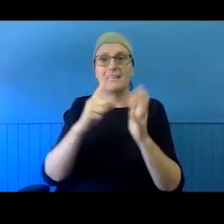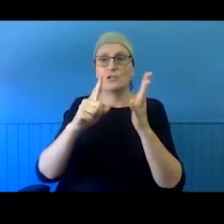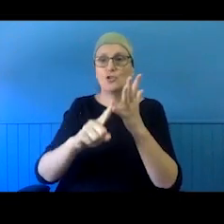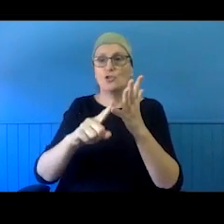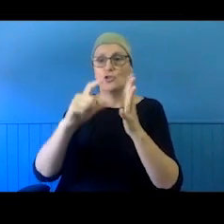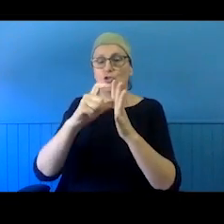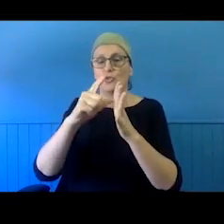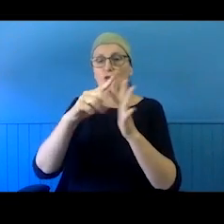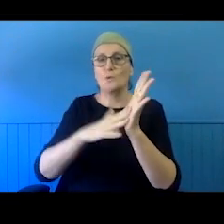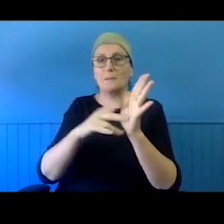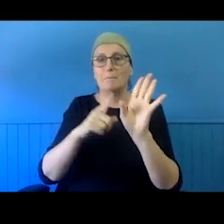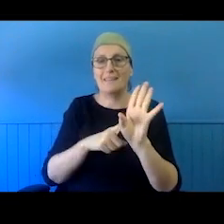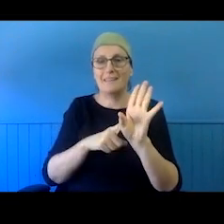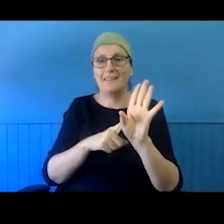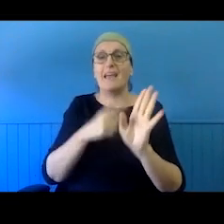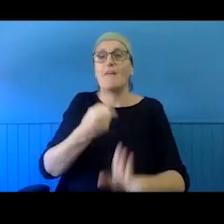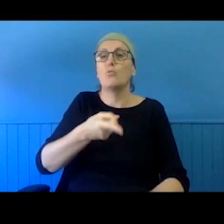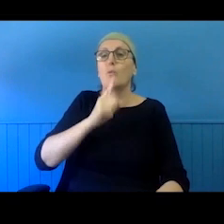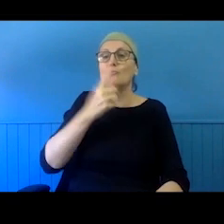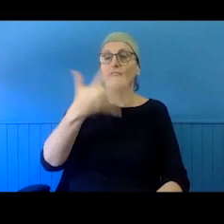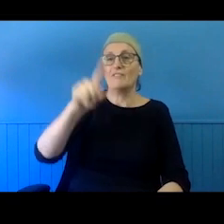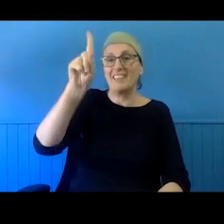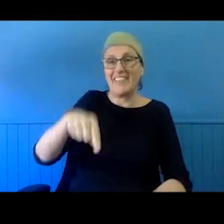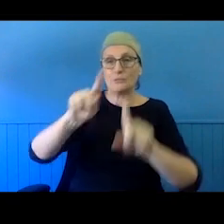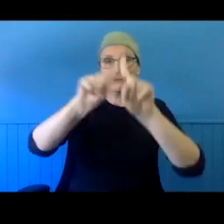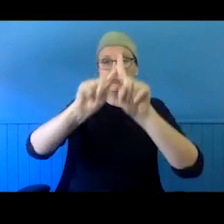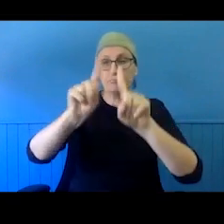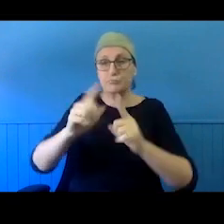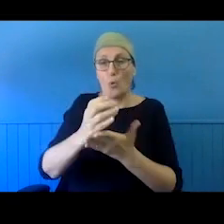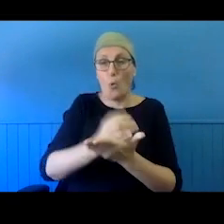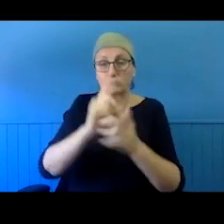it's used by millions of people. And as a creative, you can create a